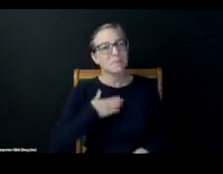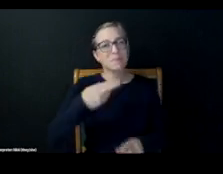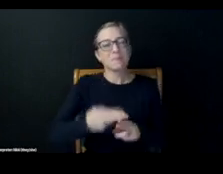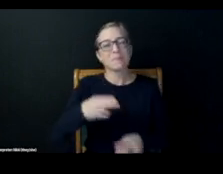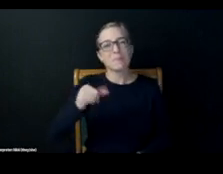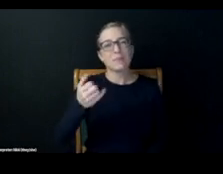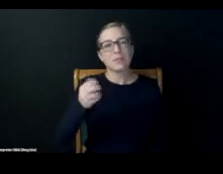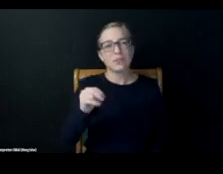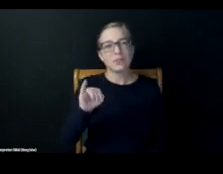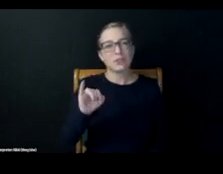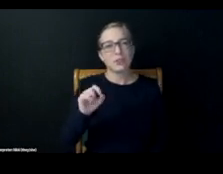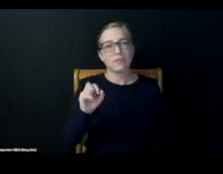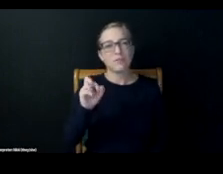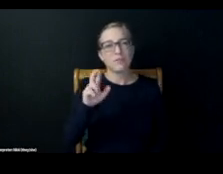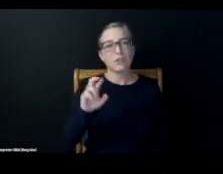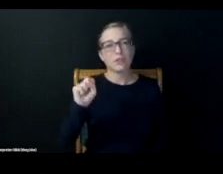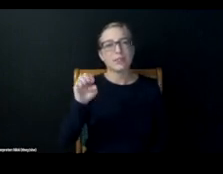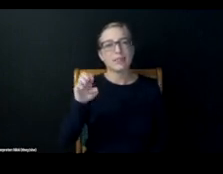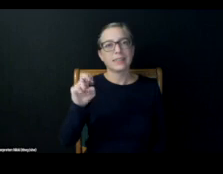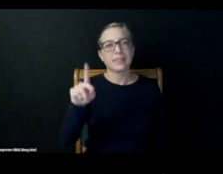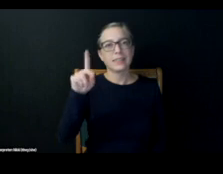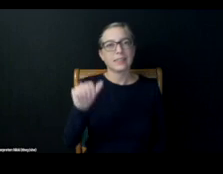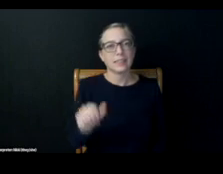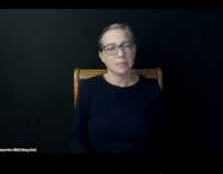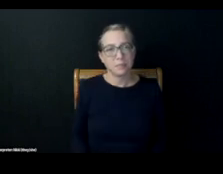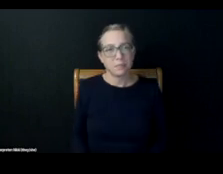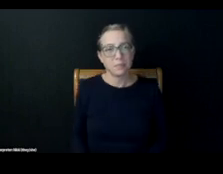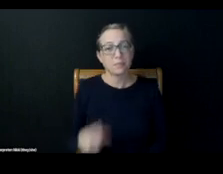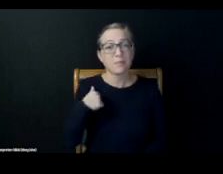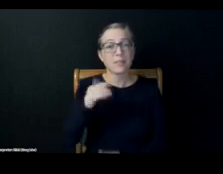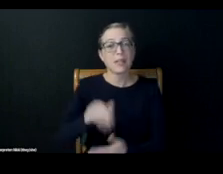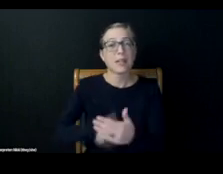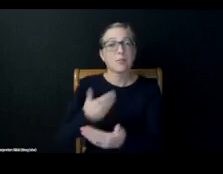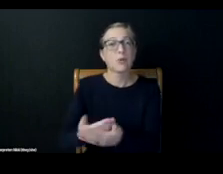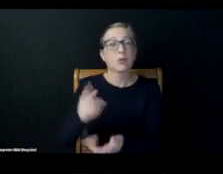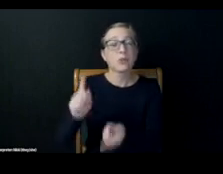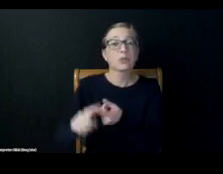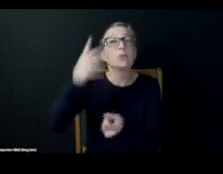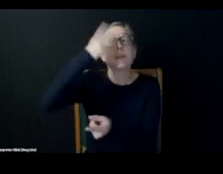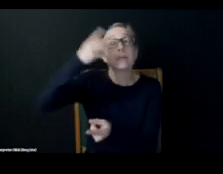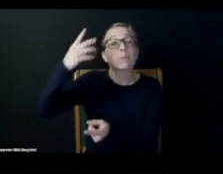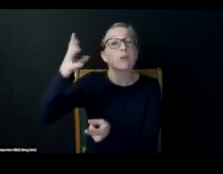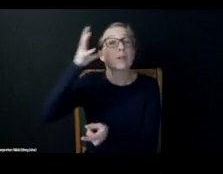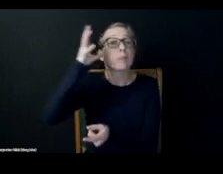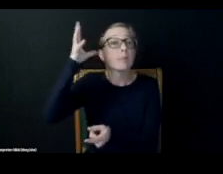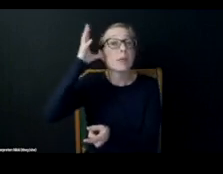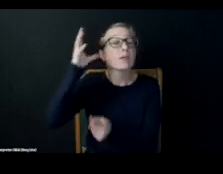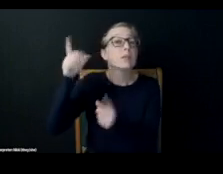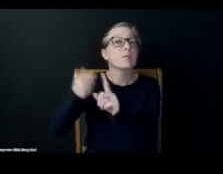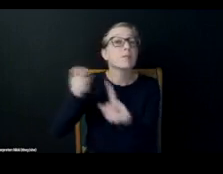I was to immigrant parents from Mexico. I was born in 1982.